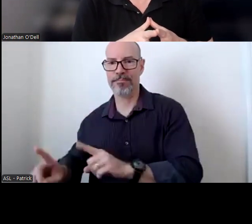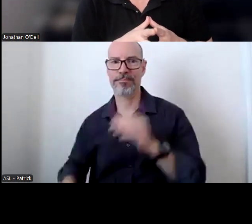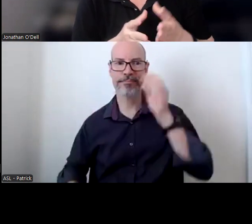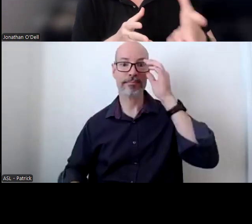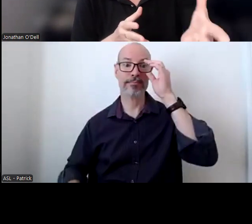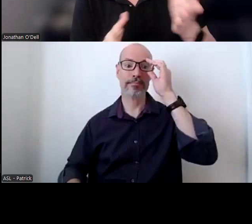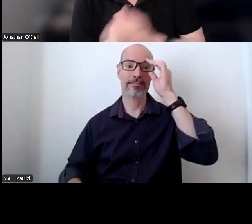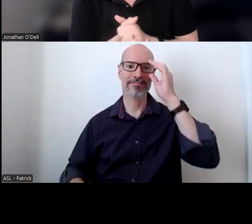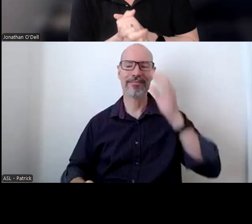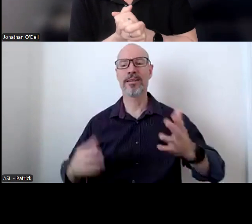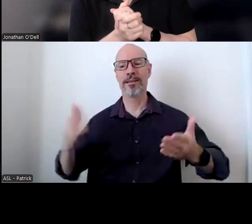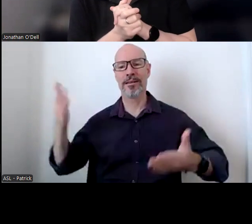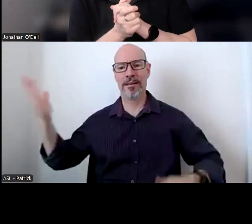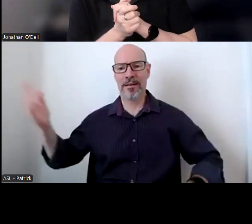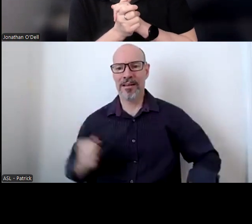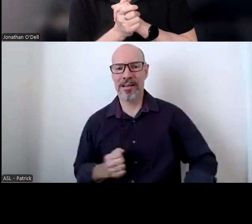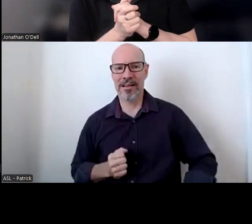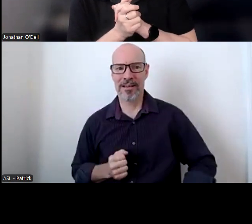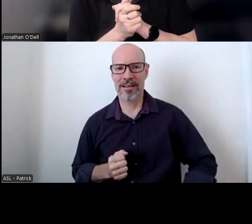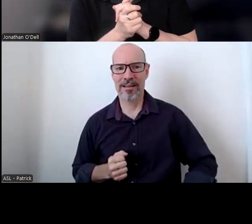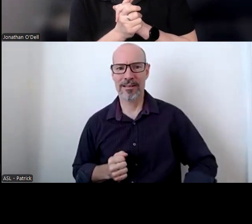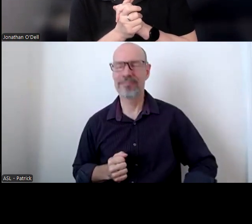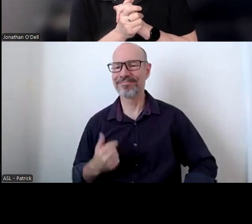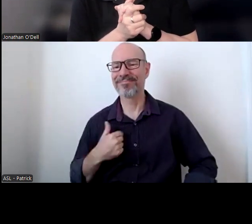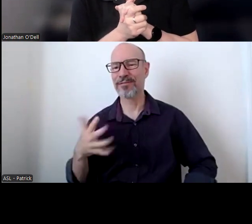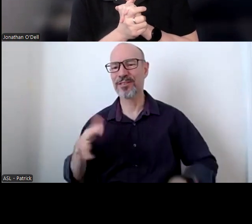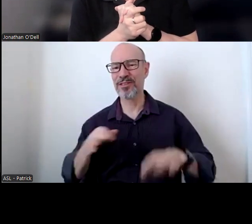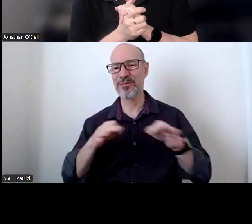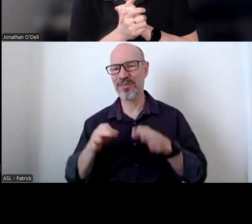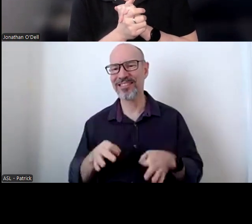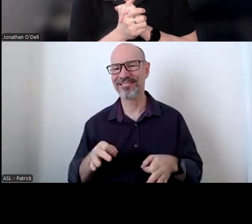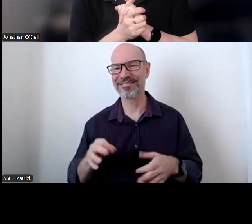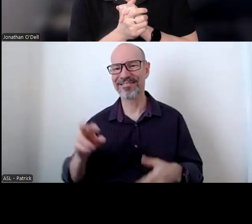Yep, and so Camille already spoke about this, Rob already